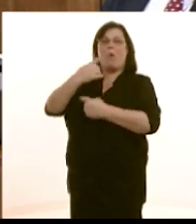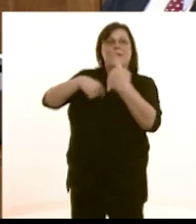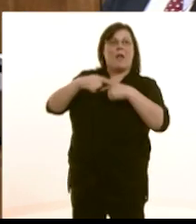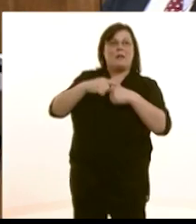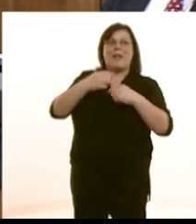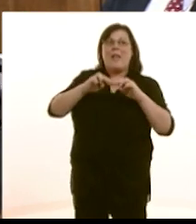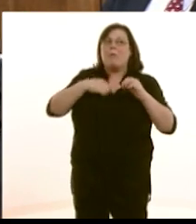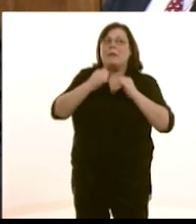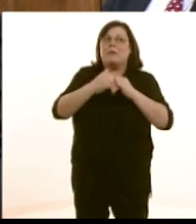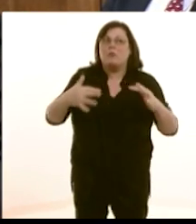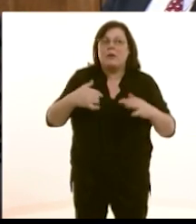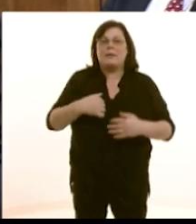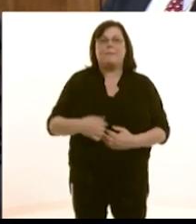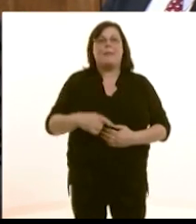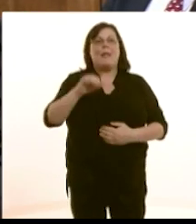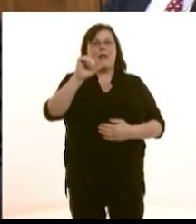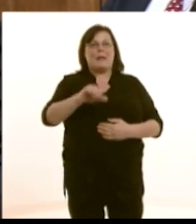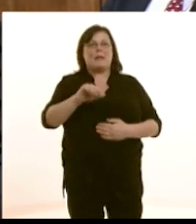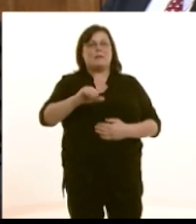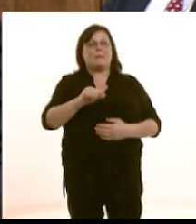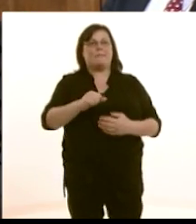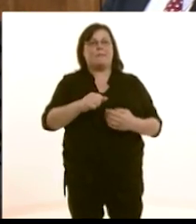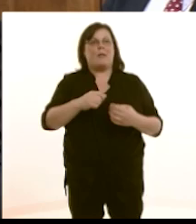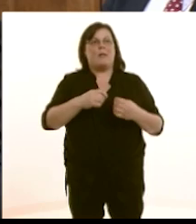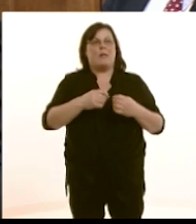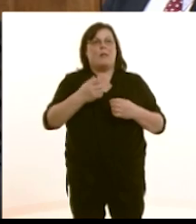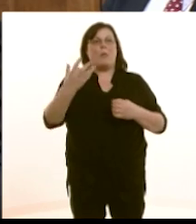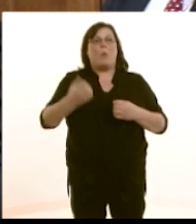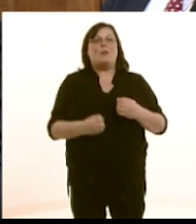the Agricultural Sector (Wales) Bill makes it pretty clear, to my mind, that this is